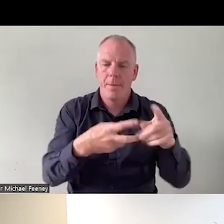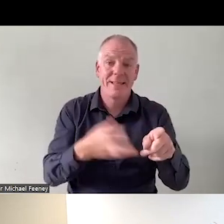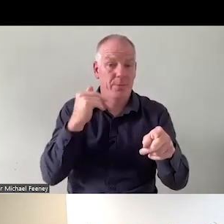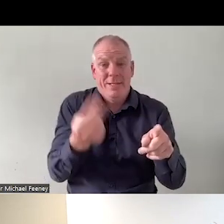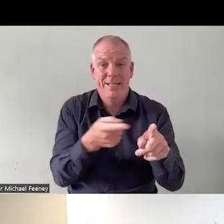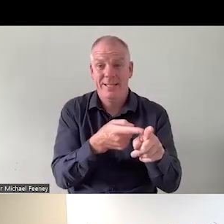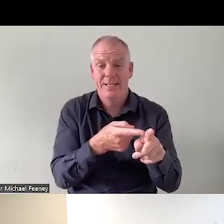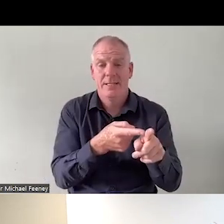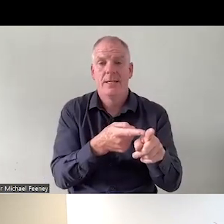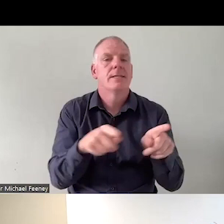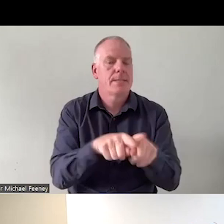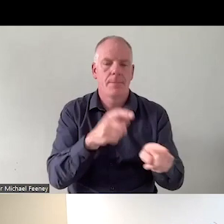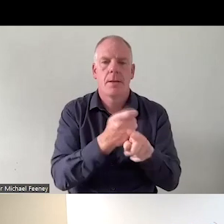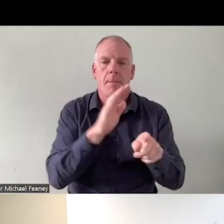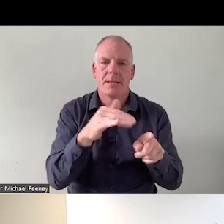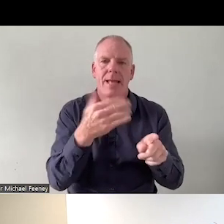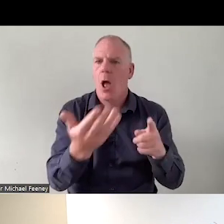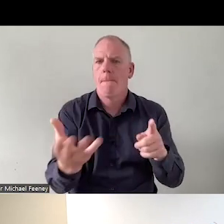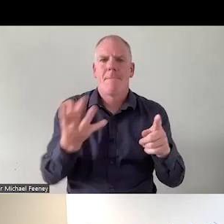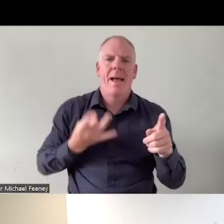and most importantly how you're going to get those devices back.